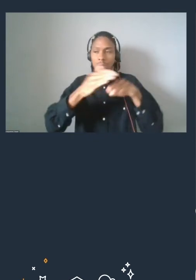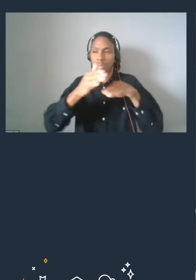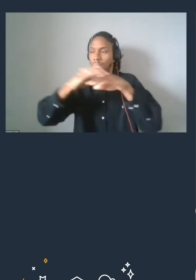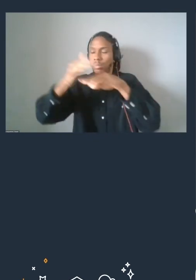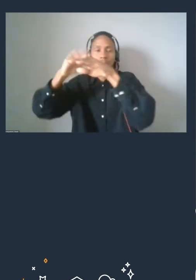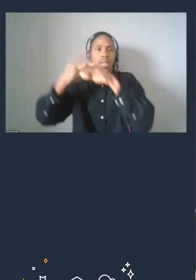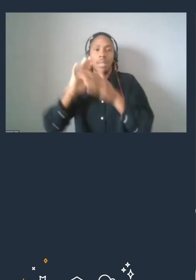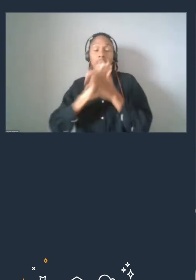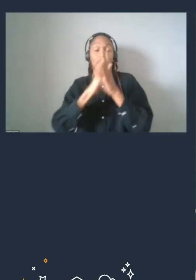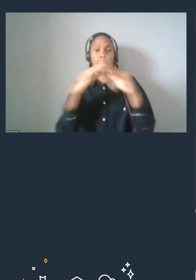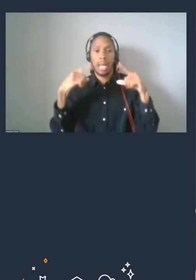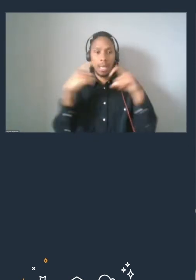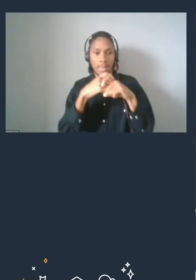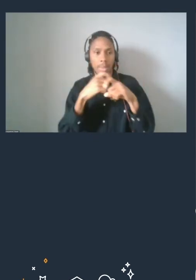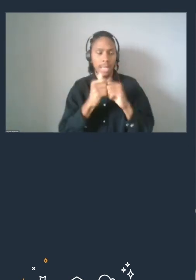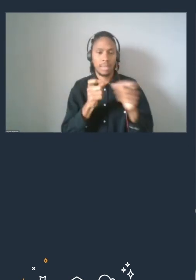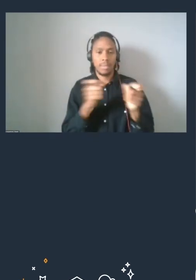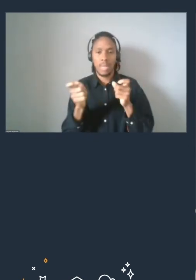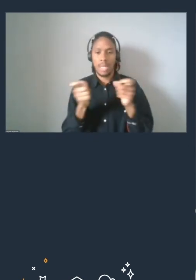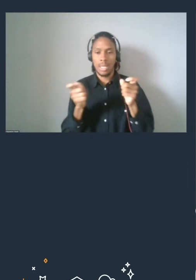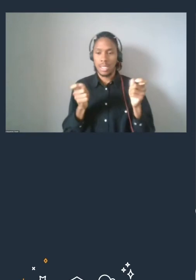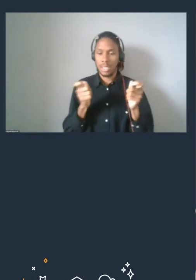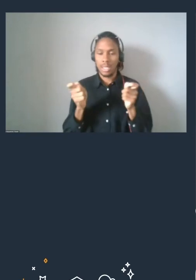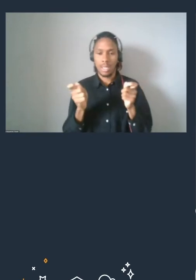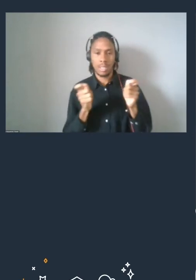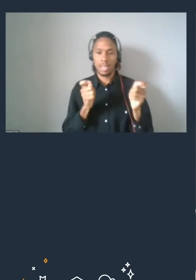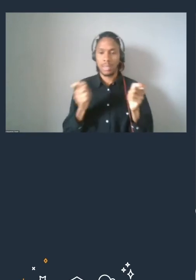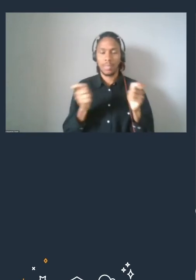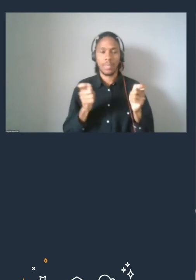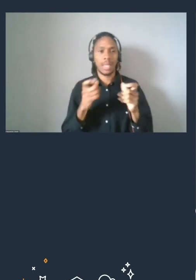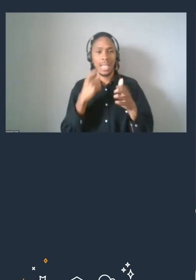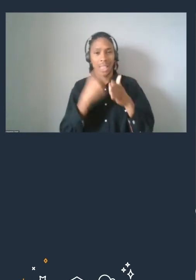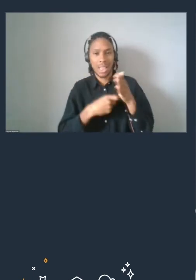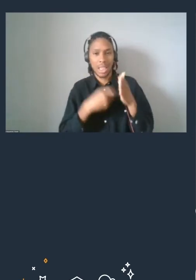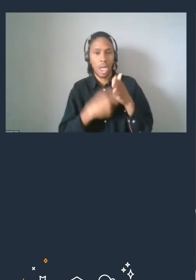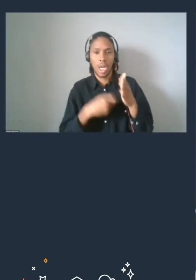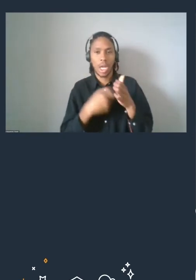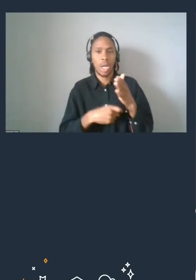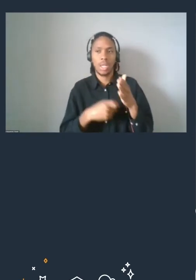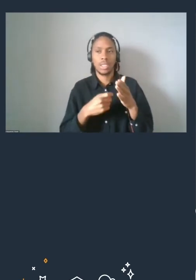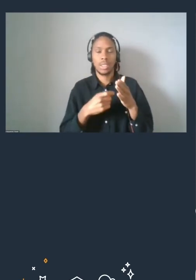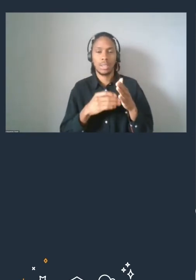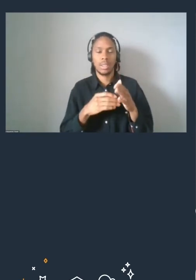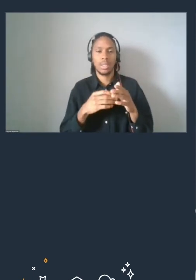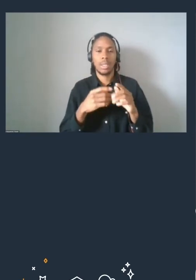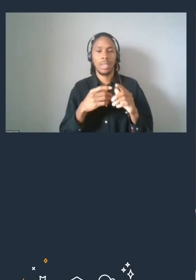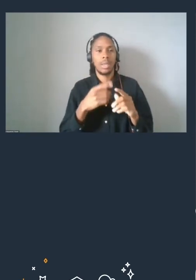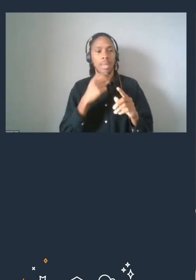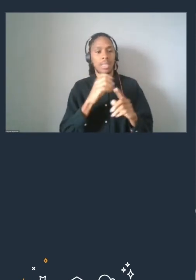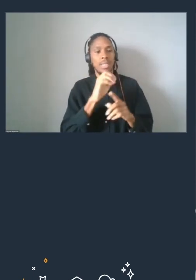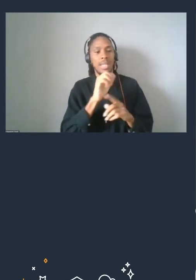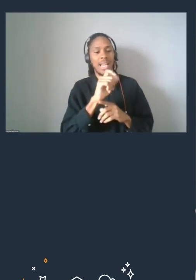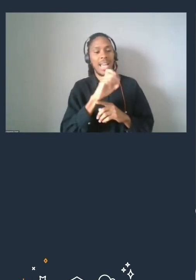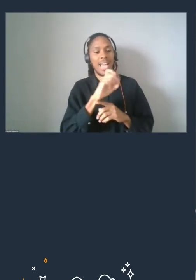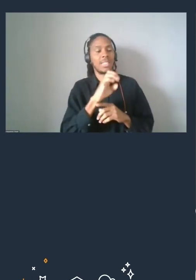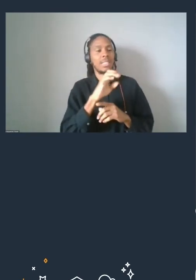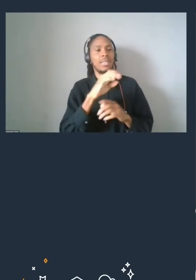to manage the cost aspect based on access pattern. And intelligent tiering just take a lot of that work